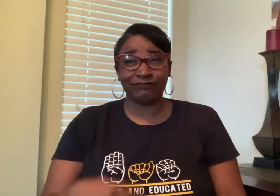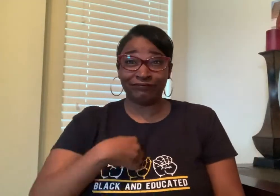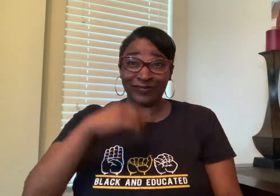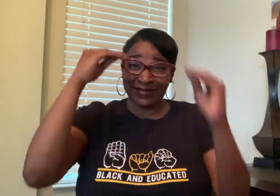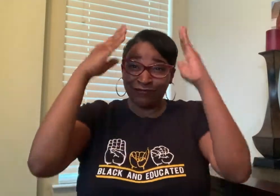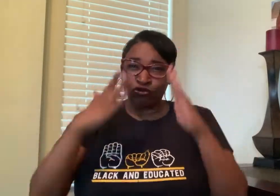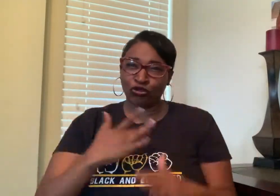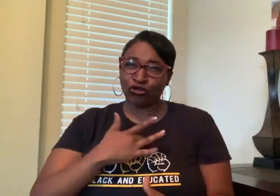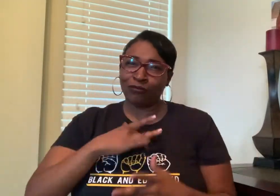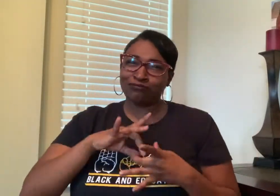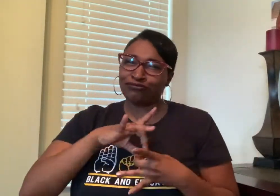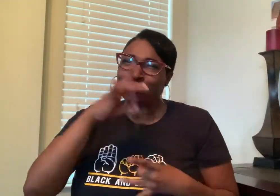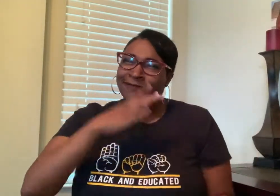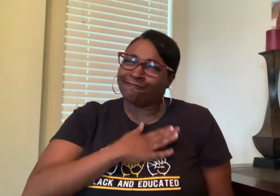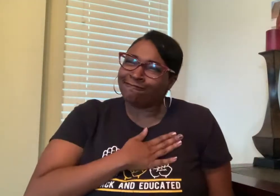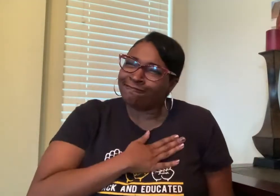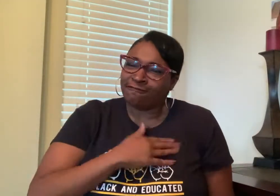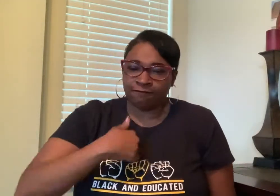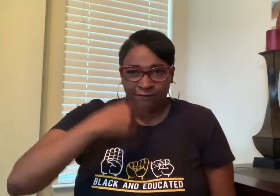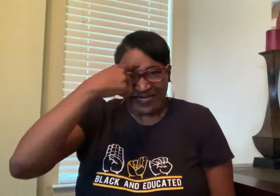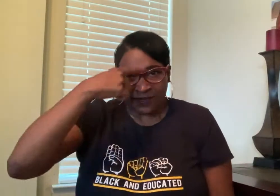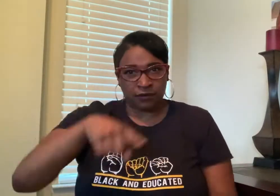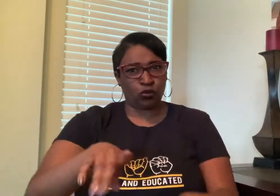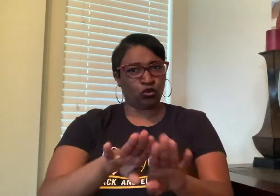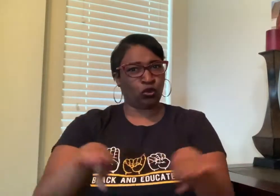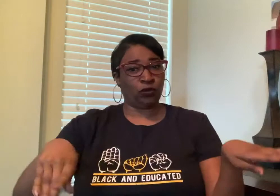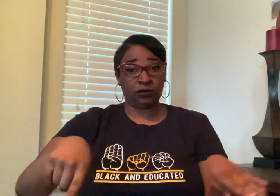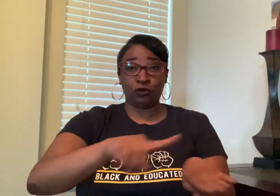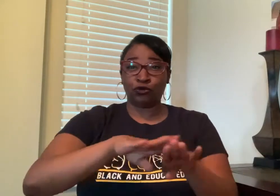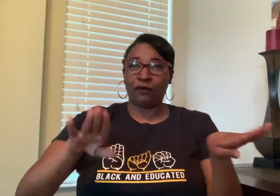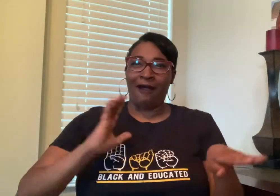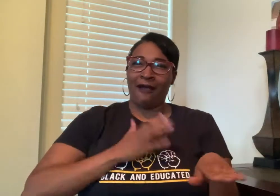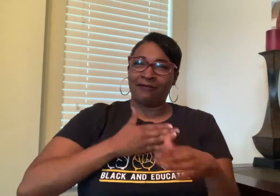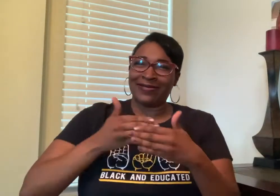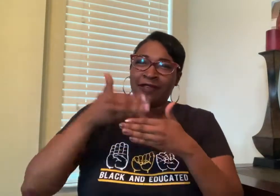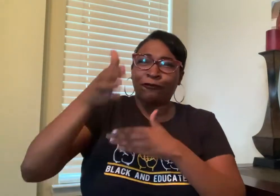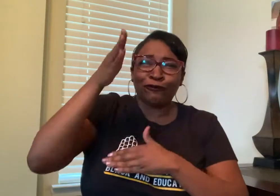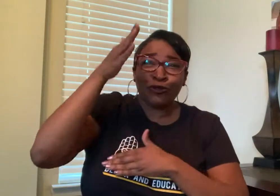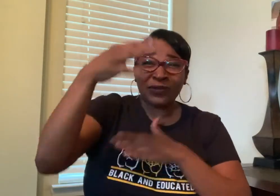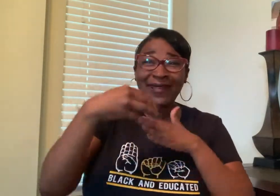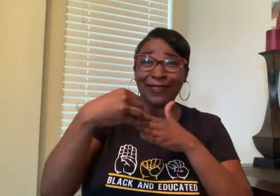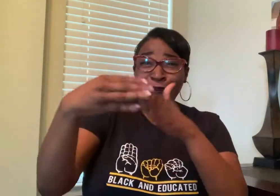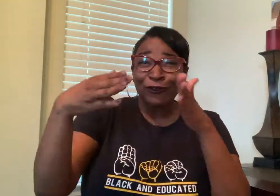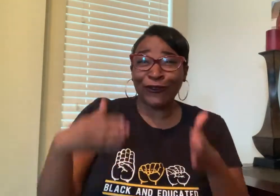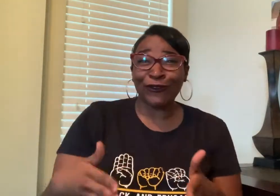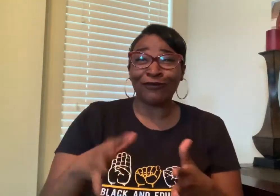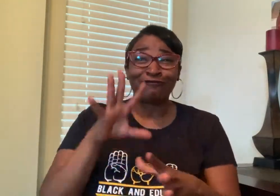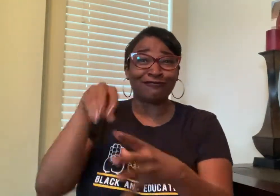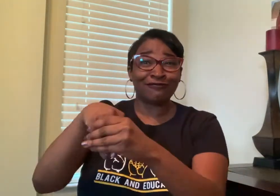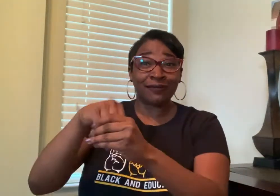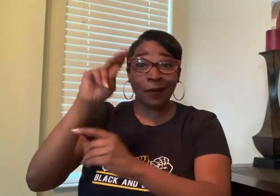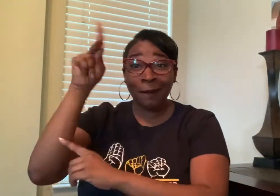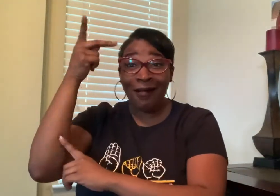We have to continually fight for our future generations. As a teacher, I have a heart and spirit for children.